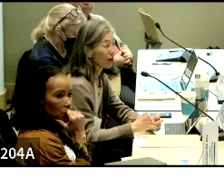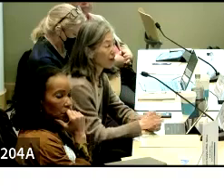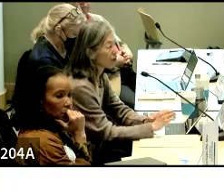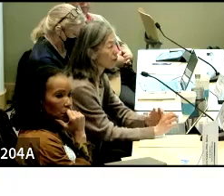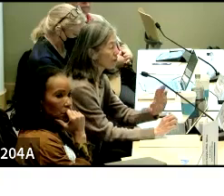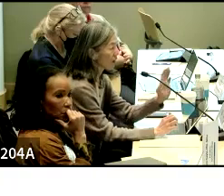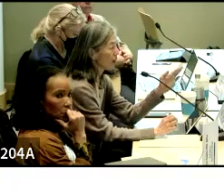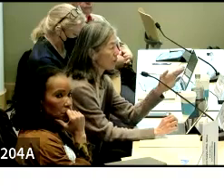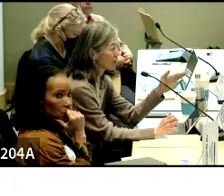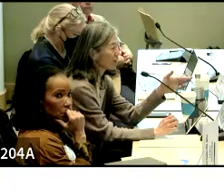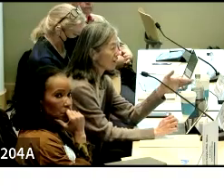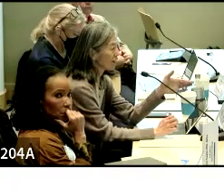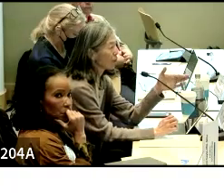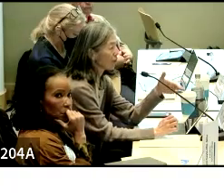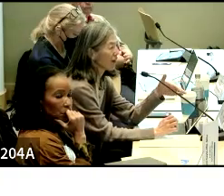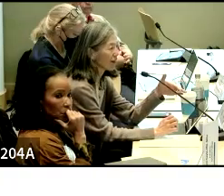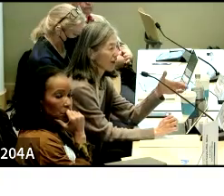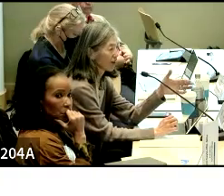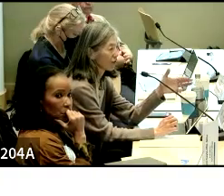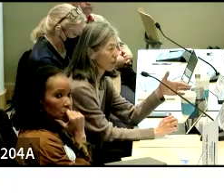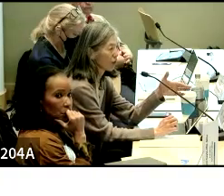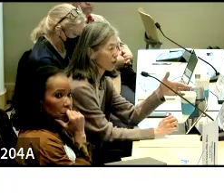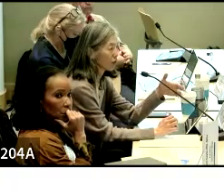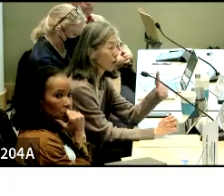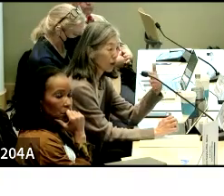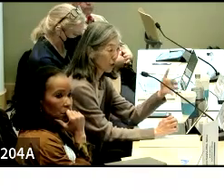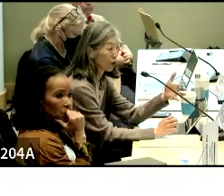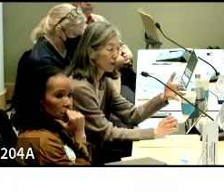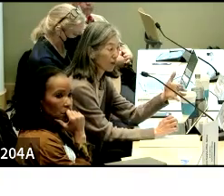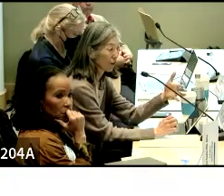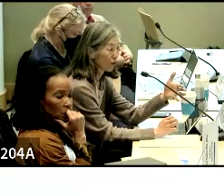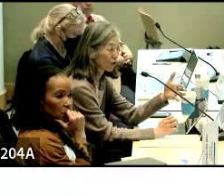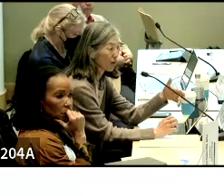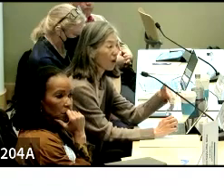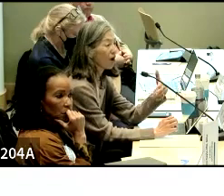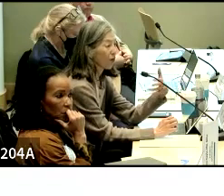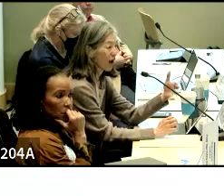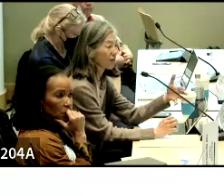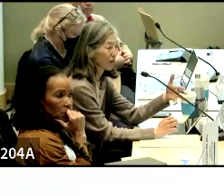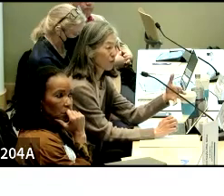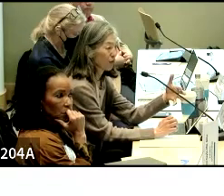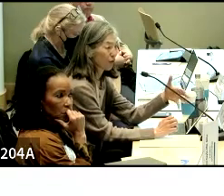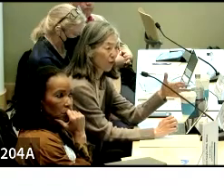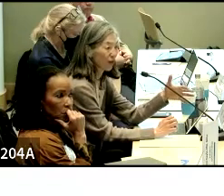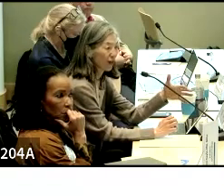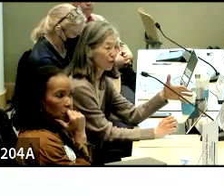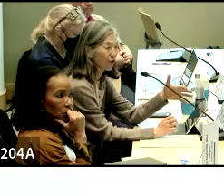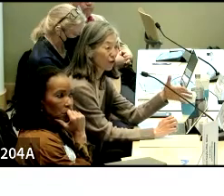And there was a time when CDC did provide that kind of support. So, when we were accredited the first time, we had some support for that infrastructure